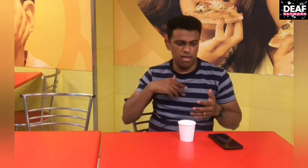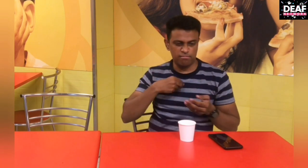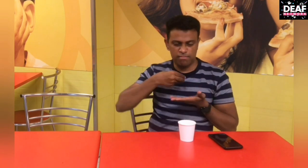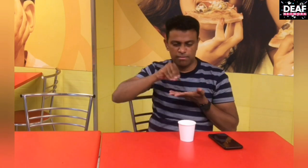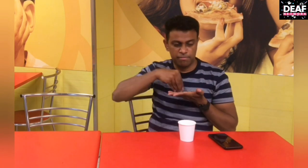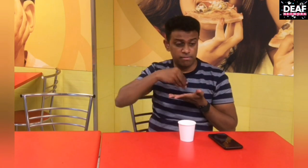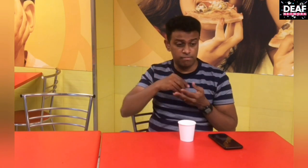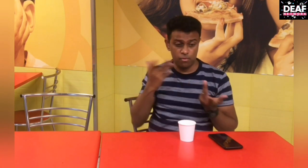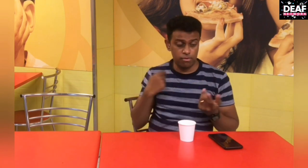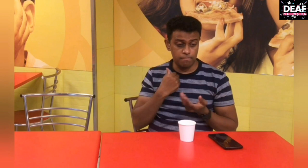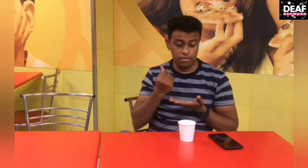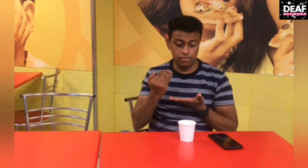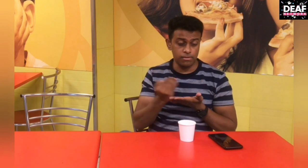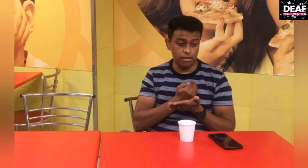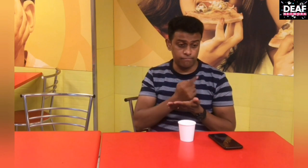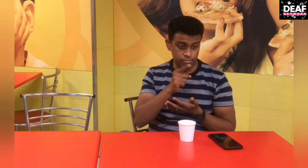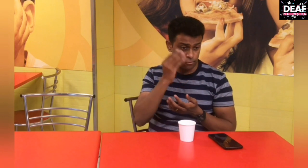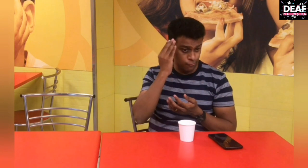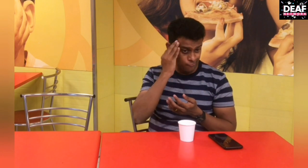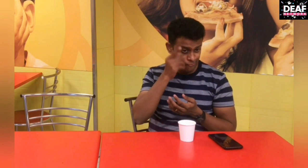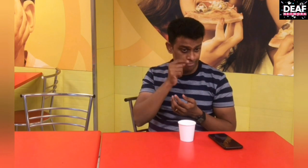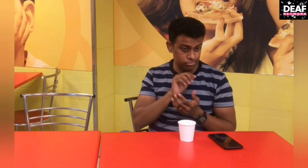I dont want to spend lots and want to save money